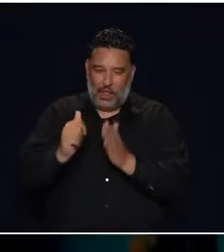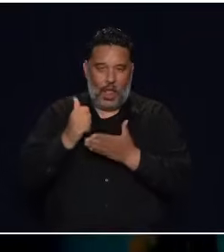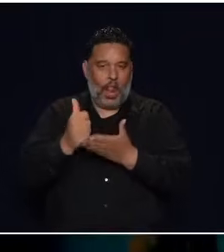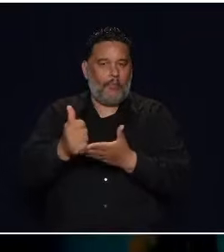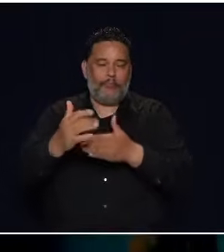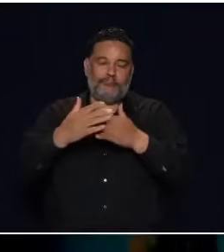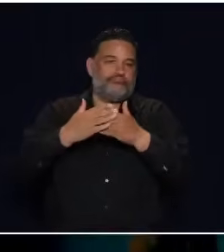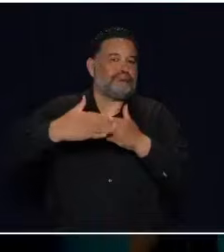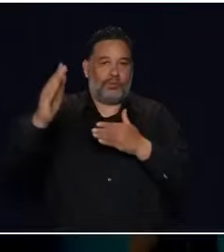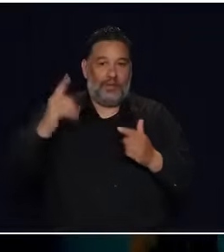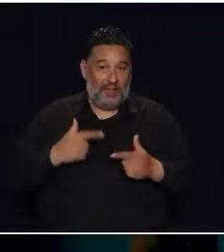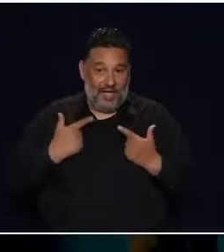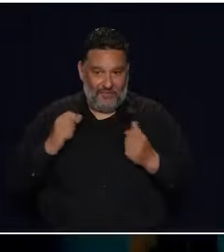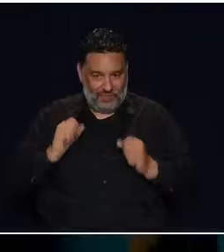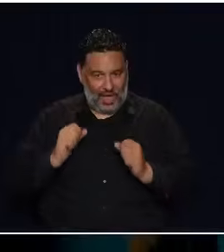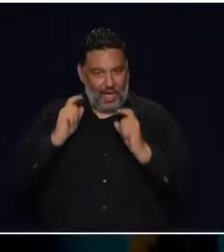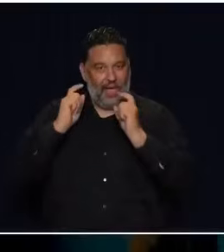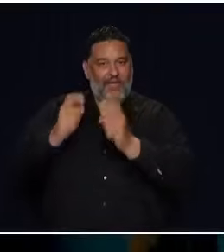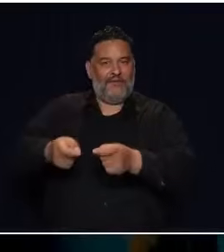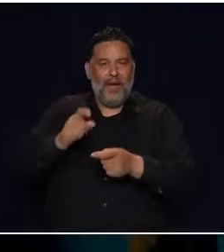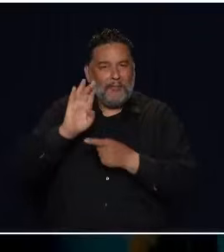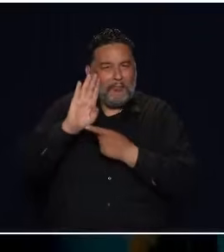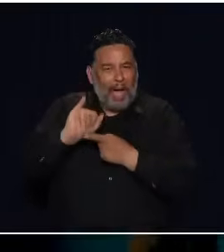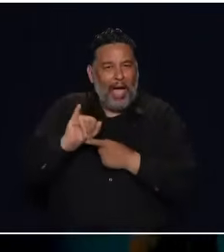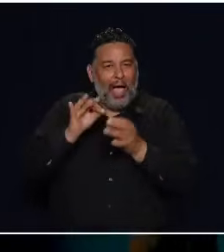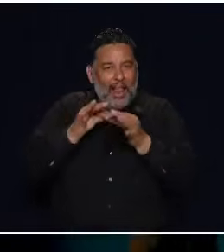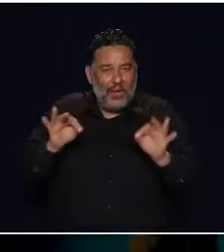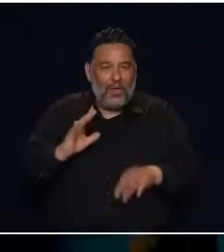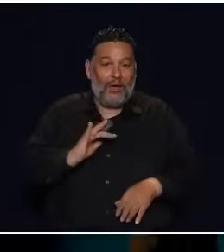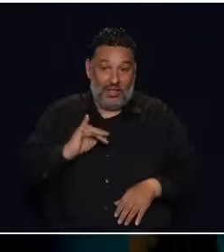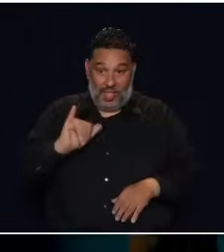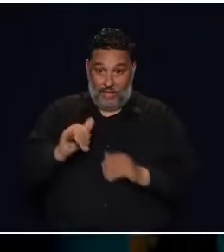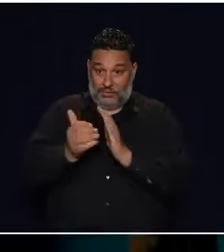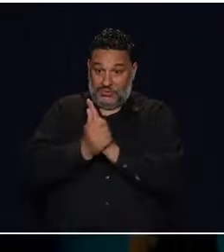STUDENTS ATTEND AND COME OUT BILINGUAL.